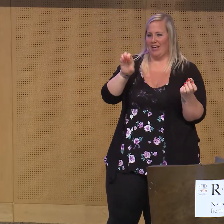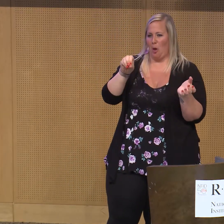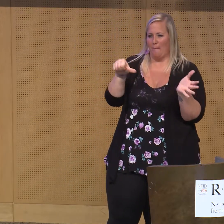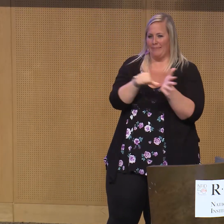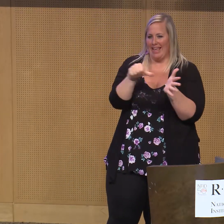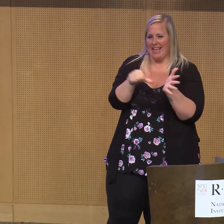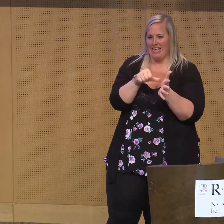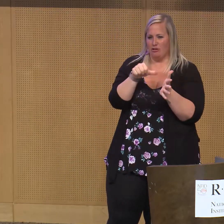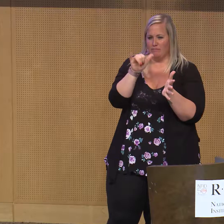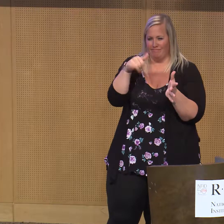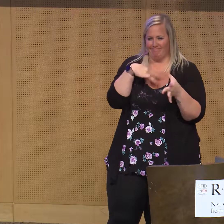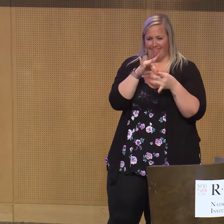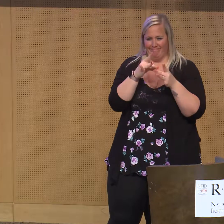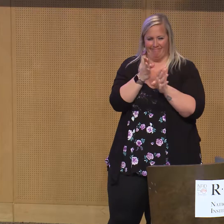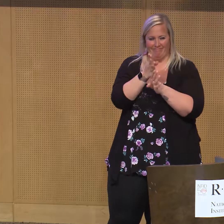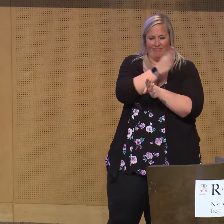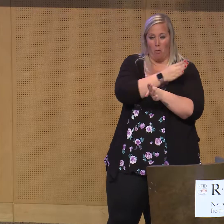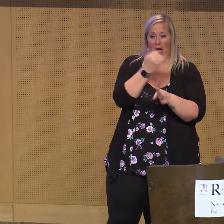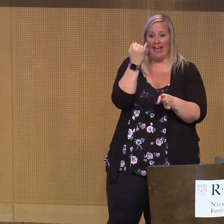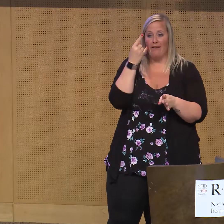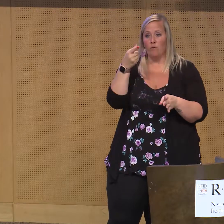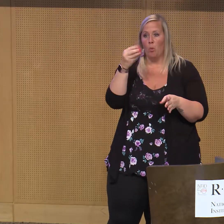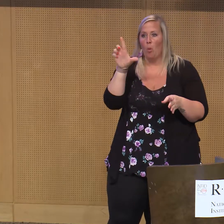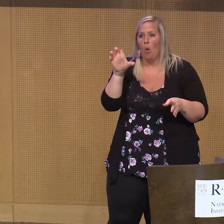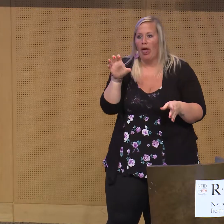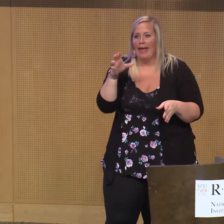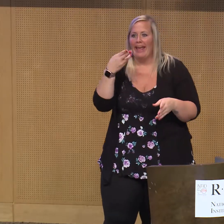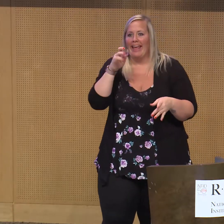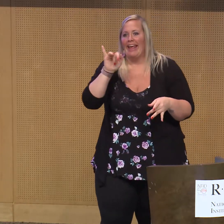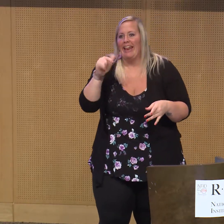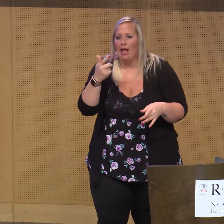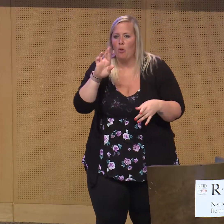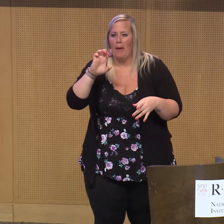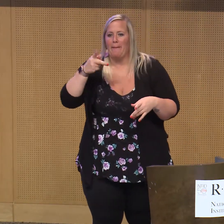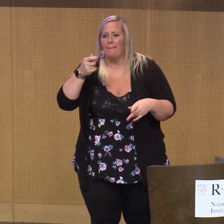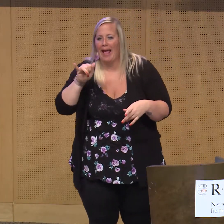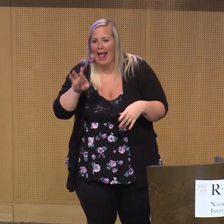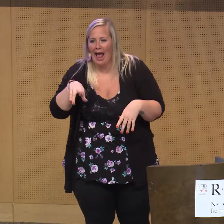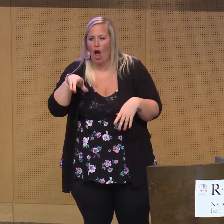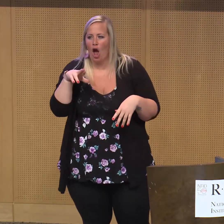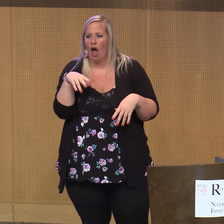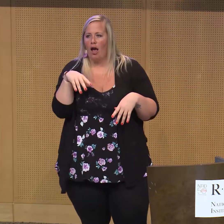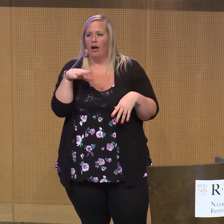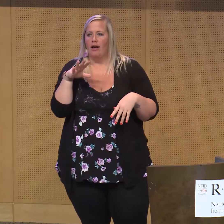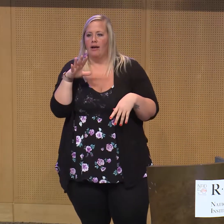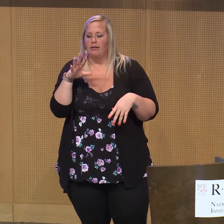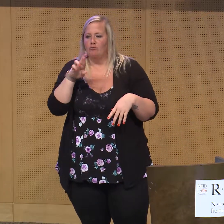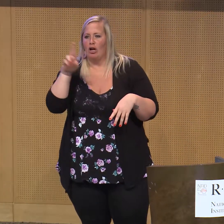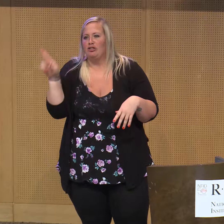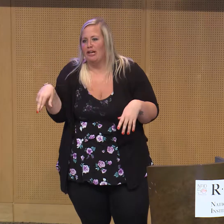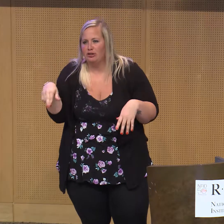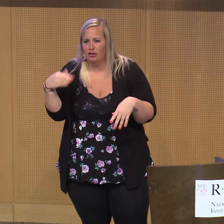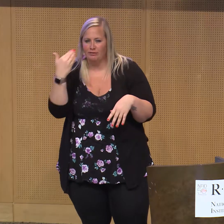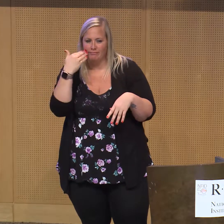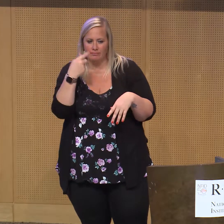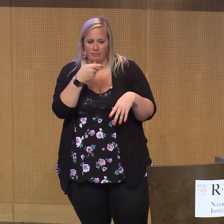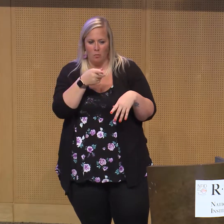That connects to our Search Engine Optimization page. So if you Google "heating and cooling repair" in Rochester,